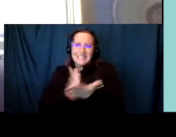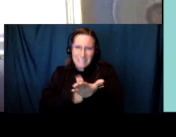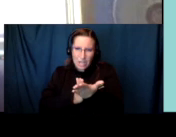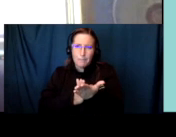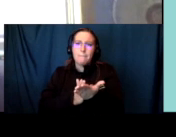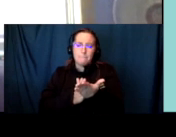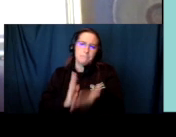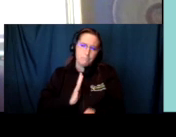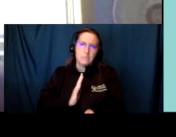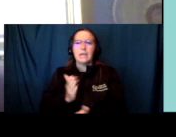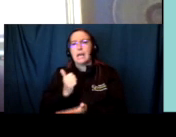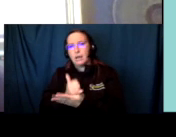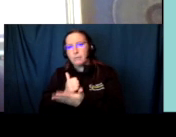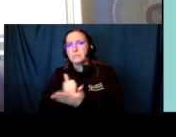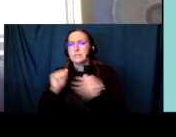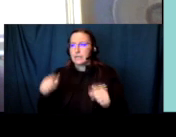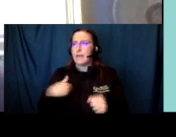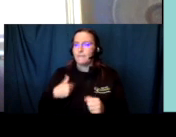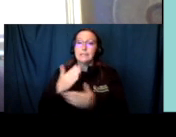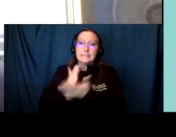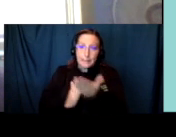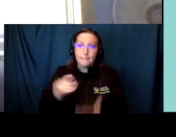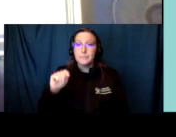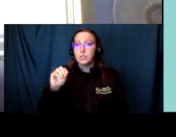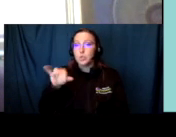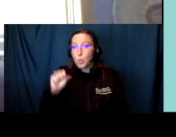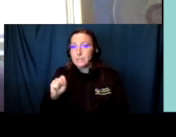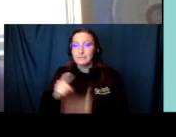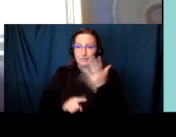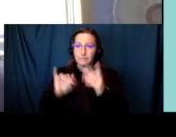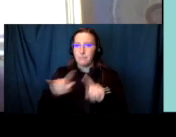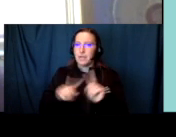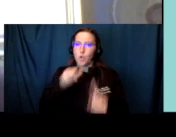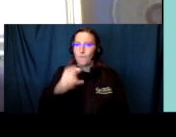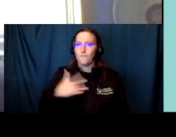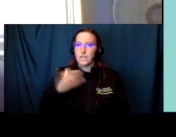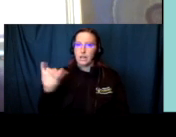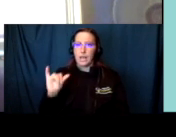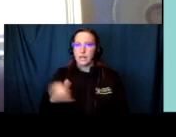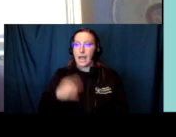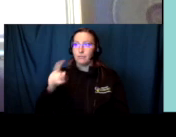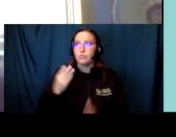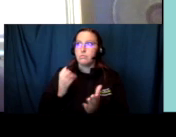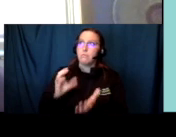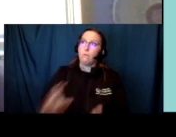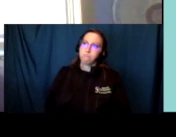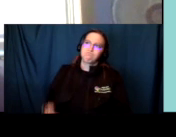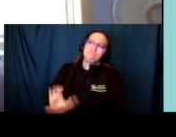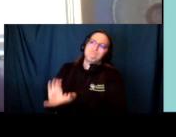it helps to have some toys and things available, but don't feel like you have to go out and spend thousands of dollars on